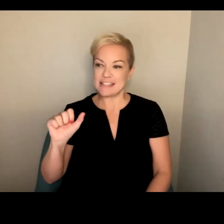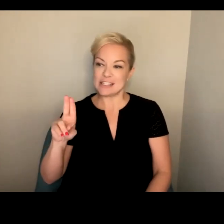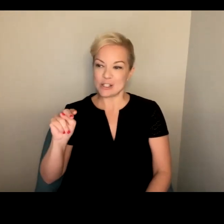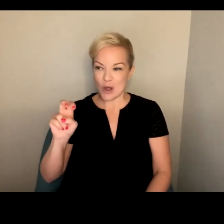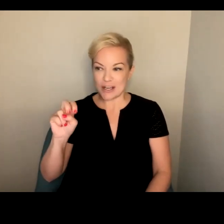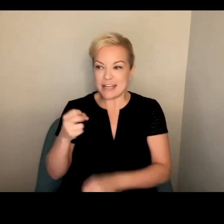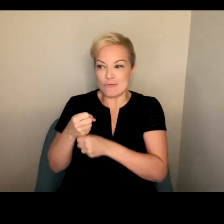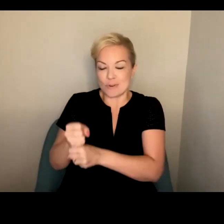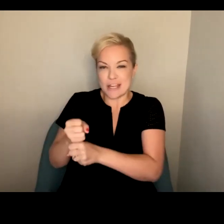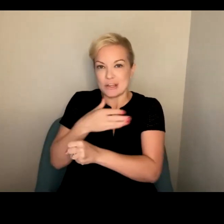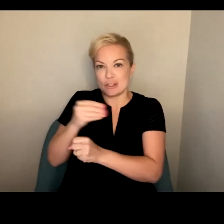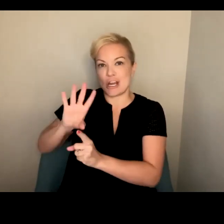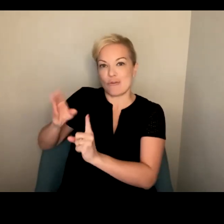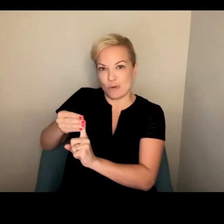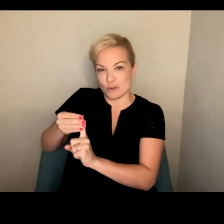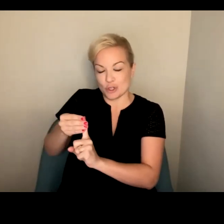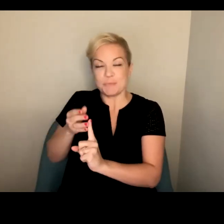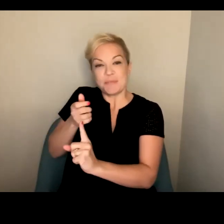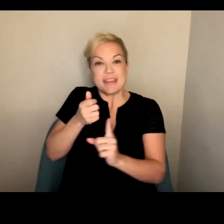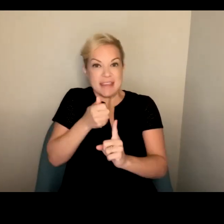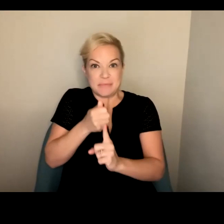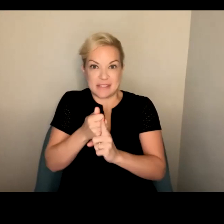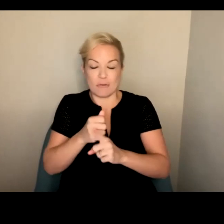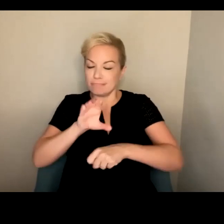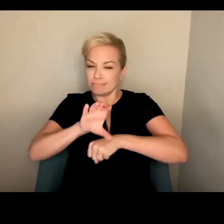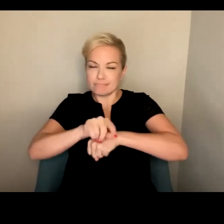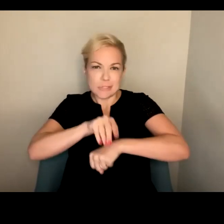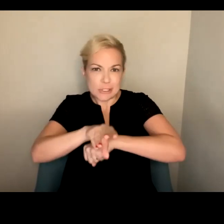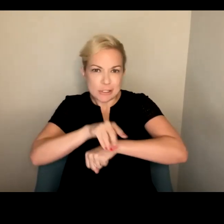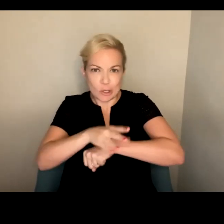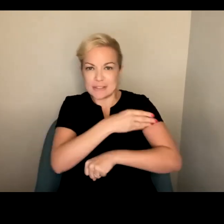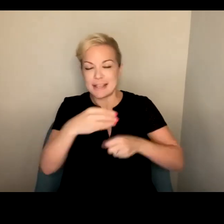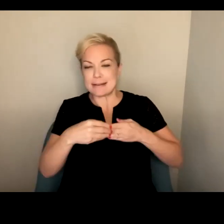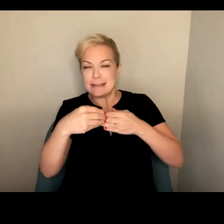is guided by and consults regularly with community members and scholars alike,